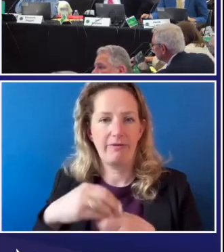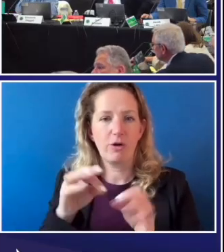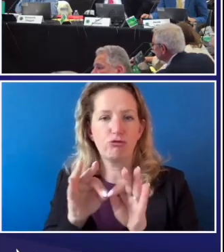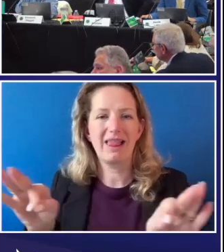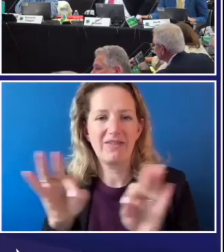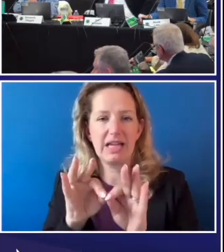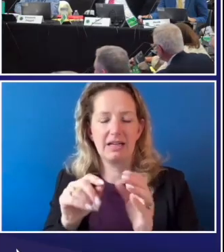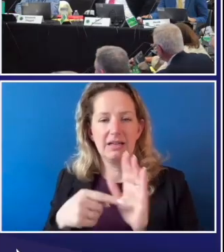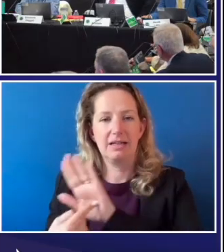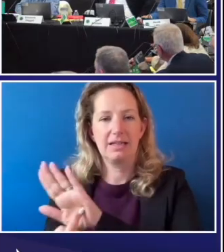I'm going to hear from Michael.